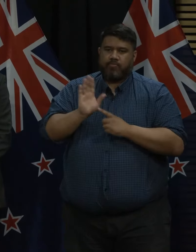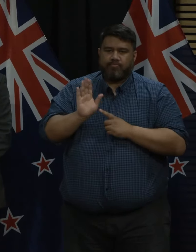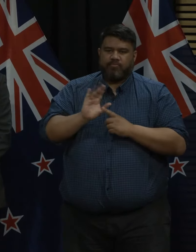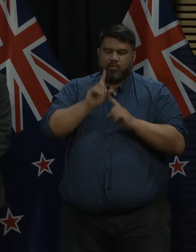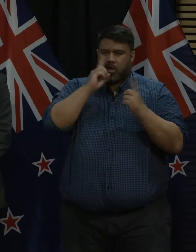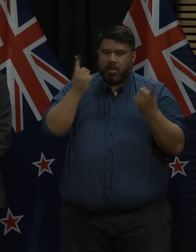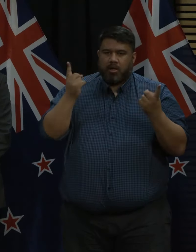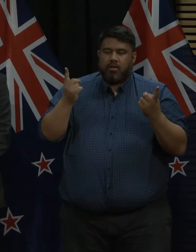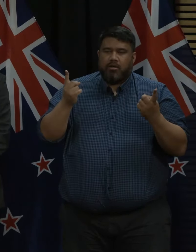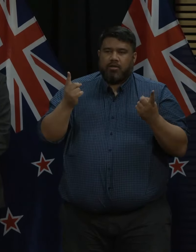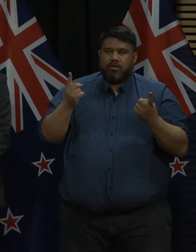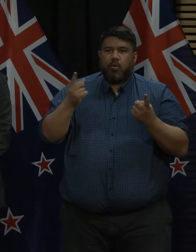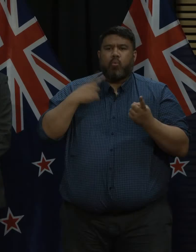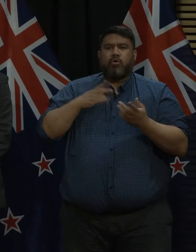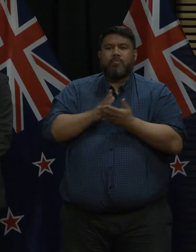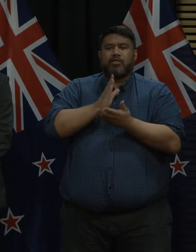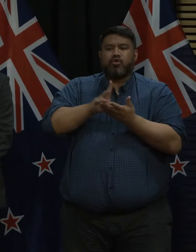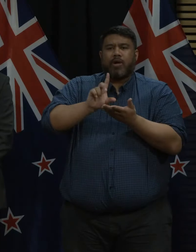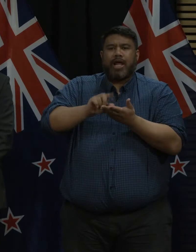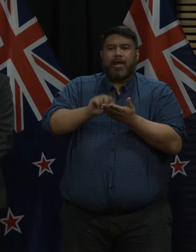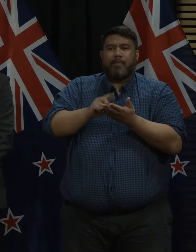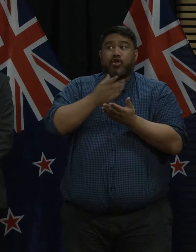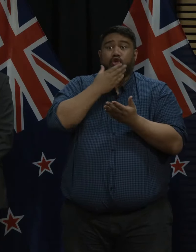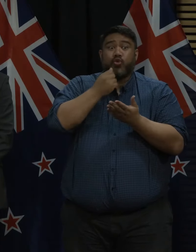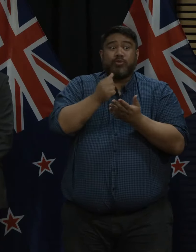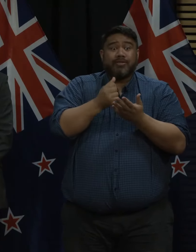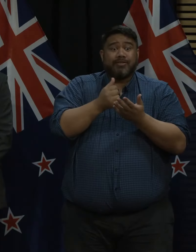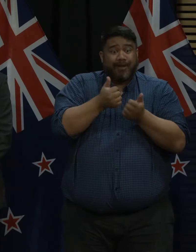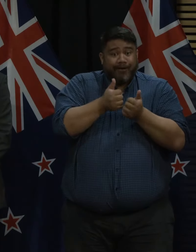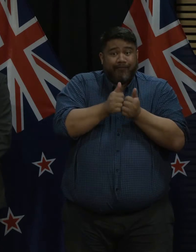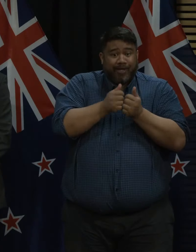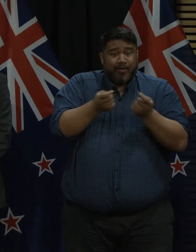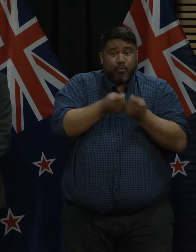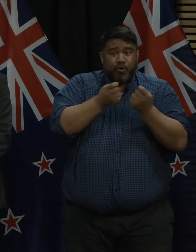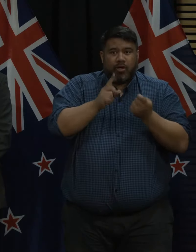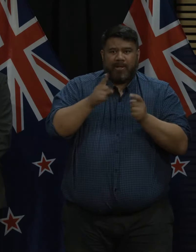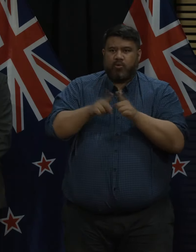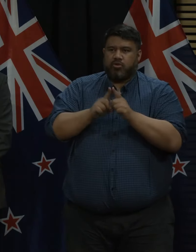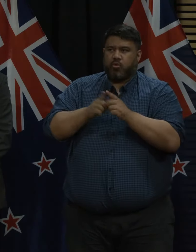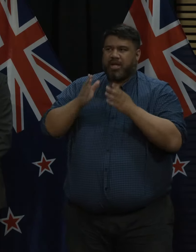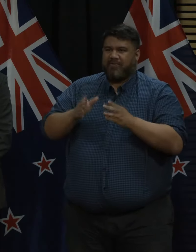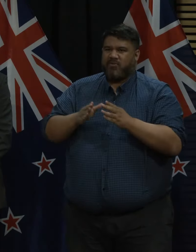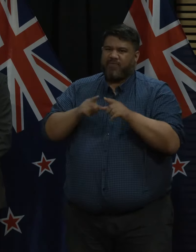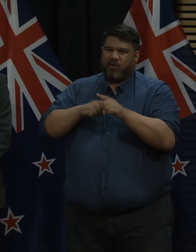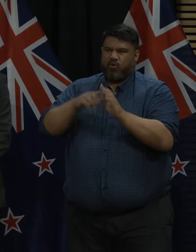will take you to an external site, you can find it in the